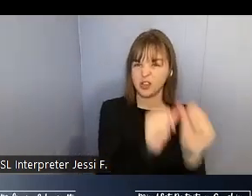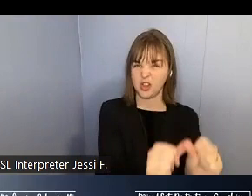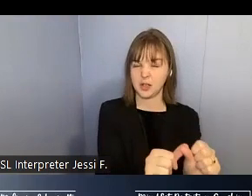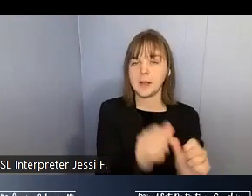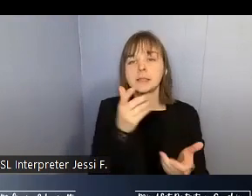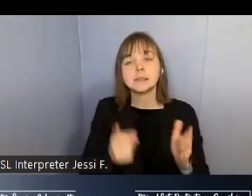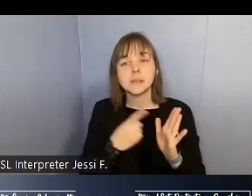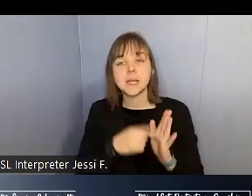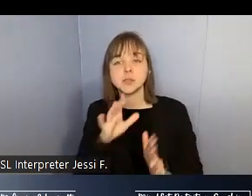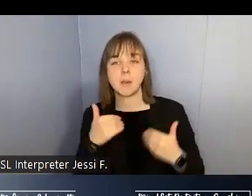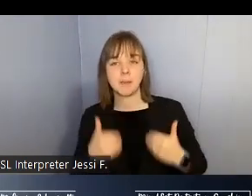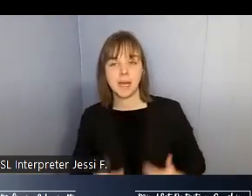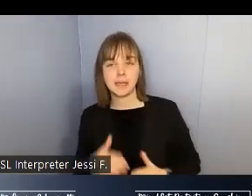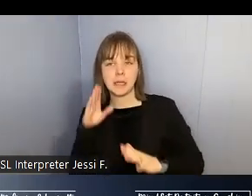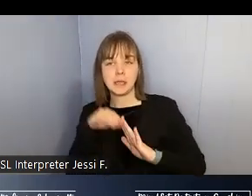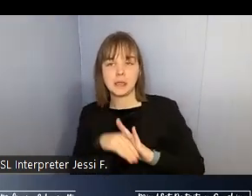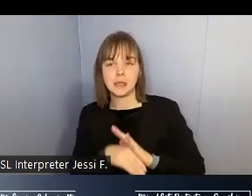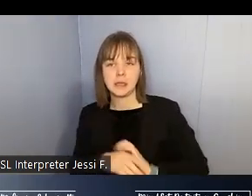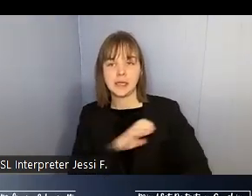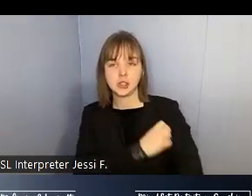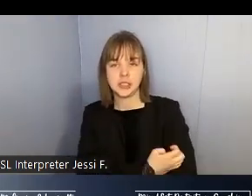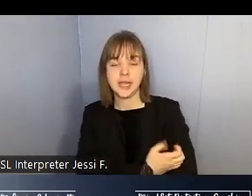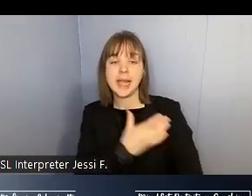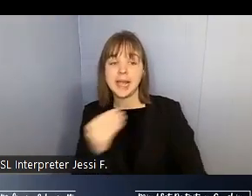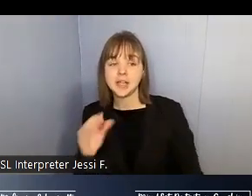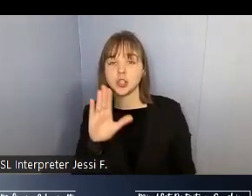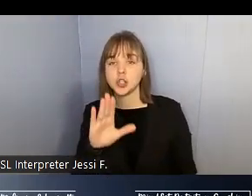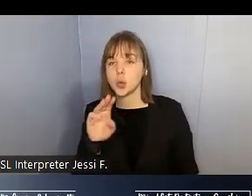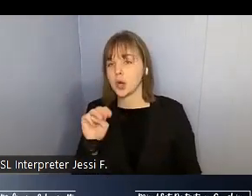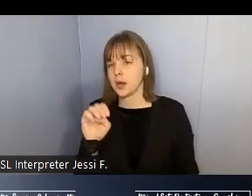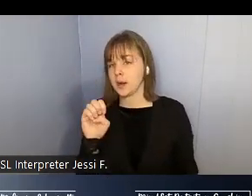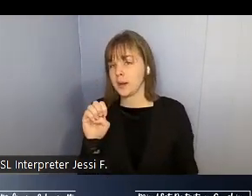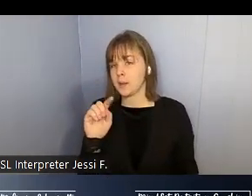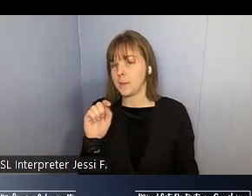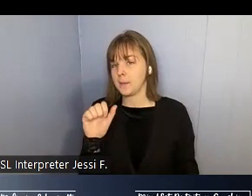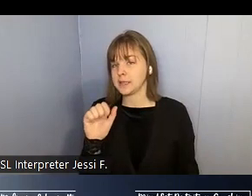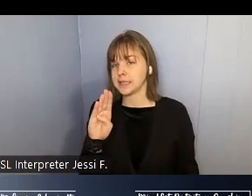we can manage the metabolic adaptation so it's less uncomfortable.